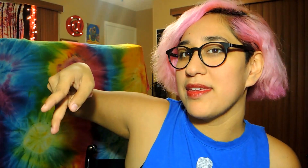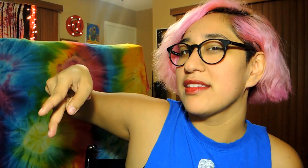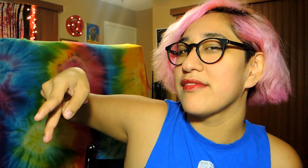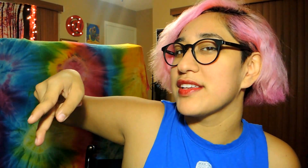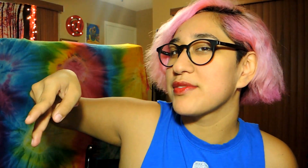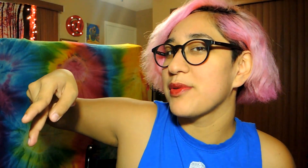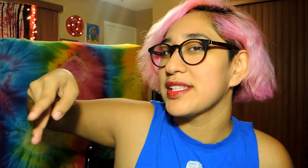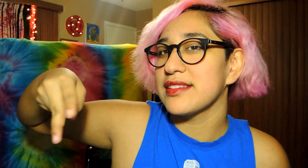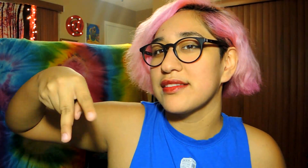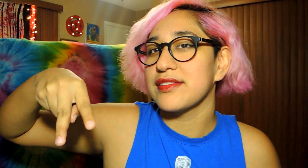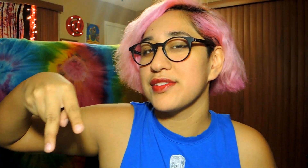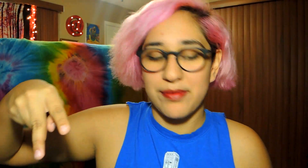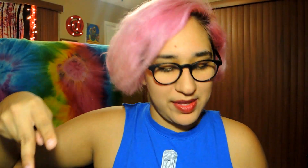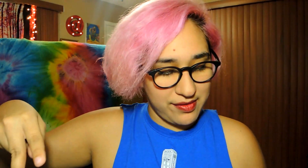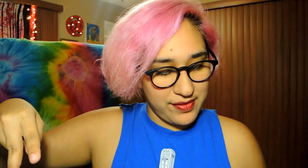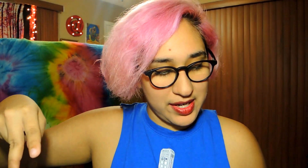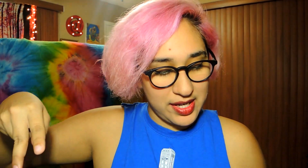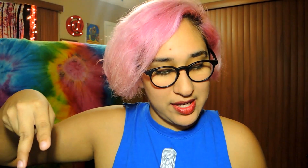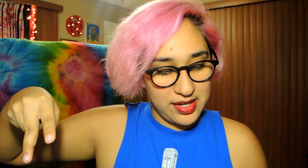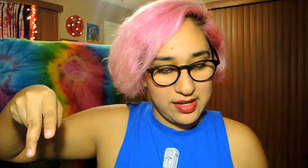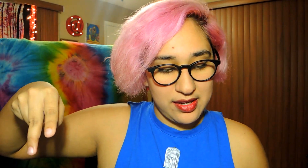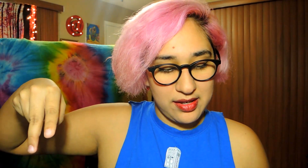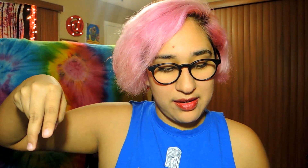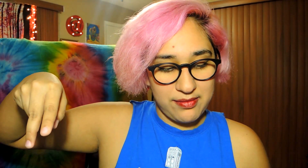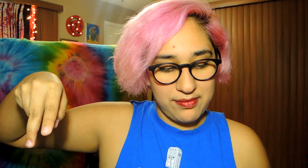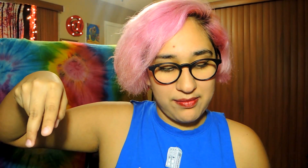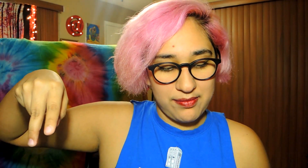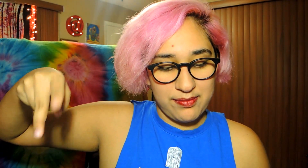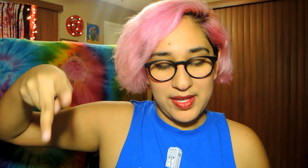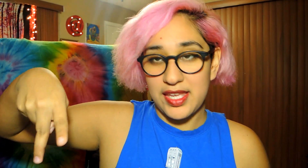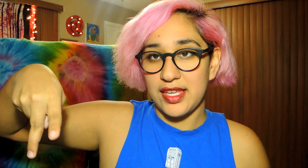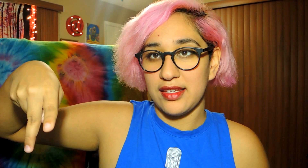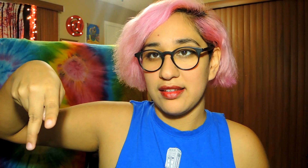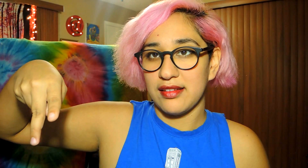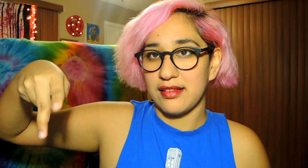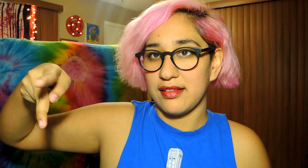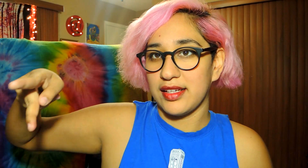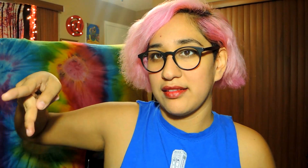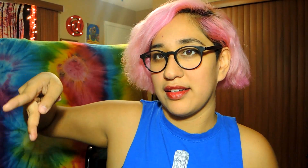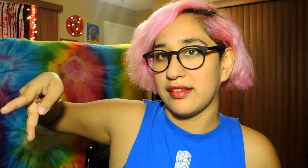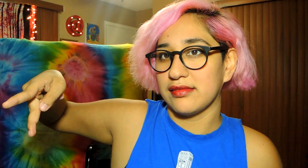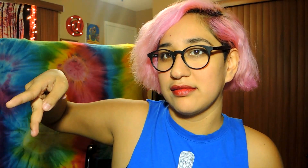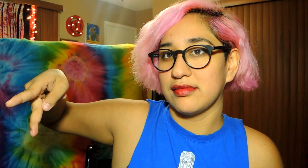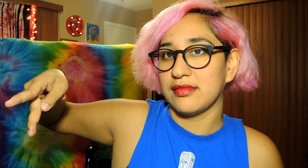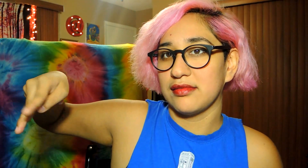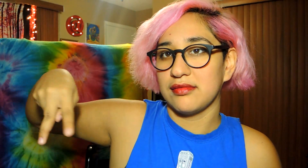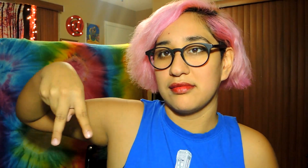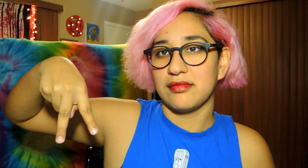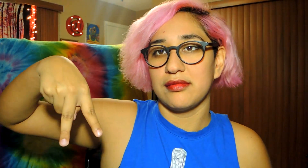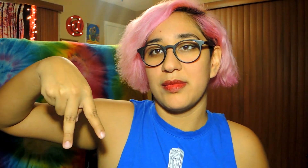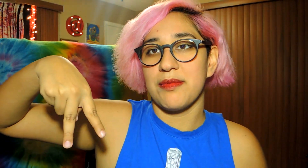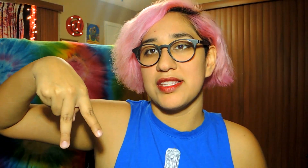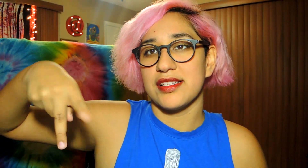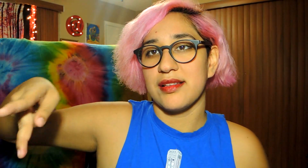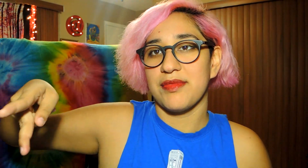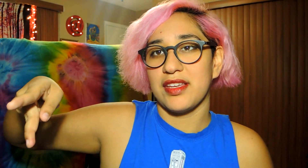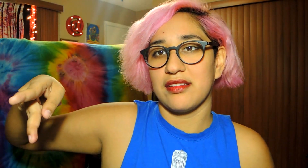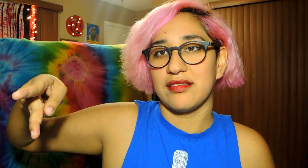maybe if I squint or do something funny... "P"? I don't know. Am I missing something?